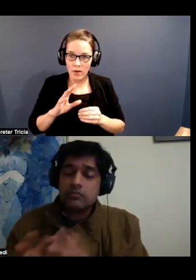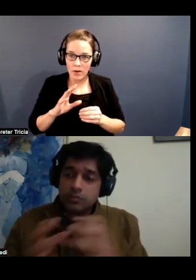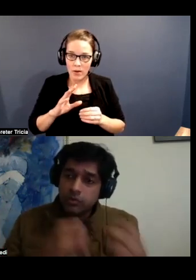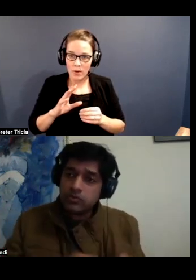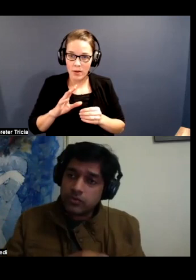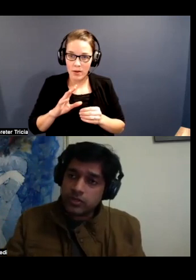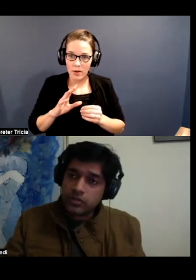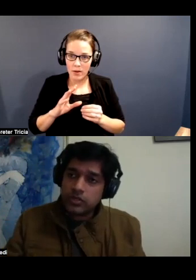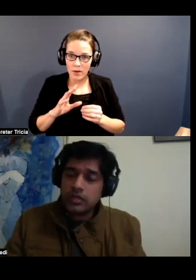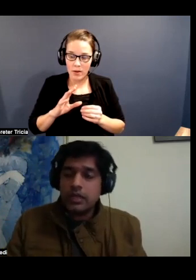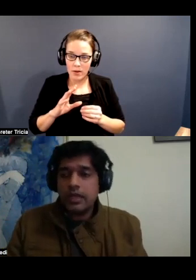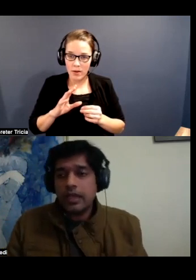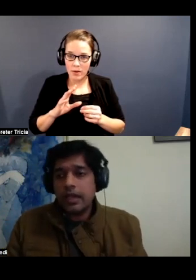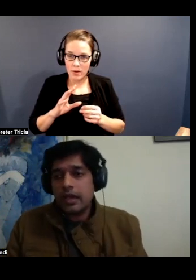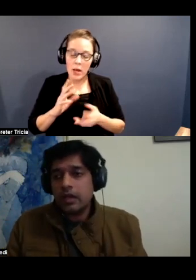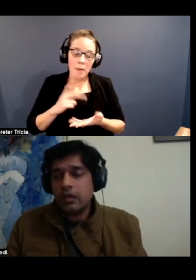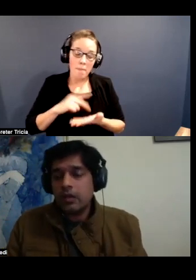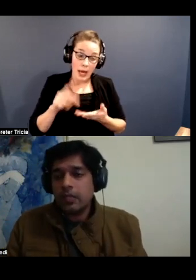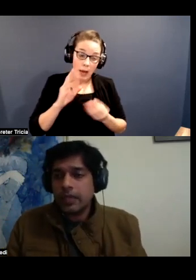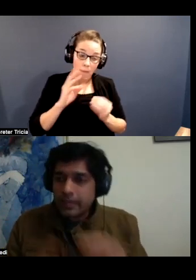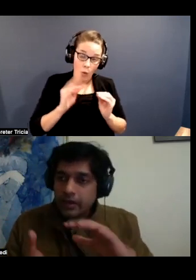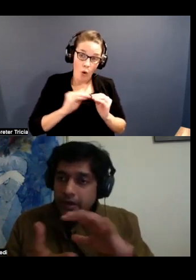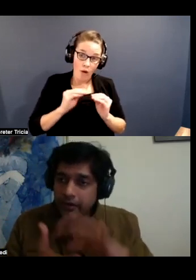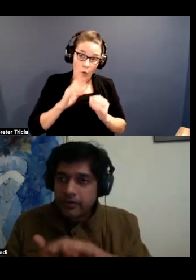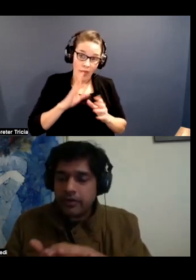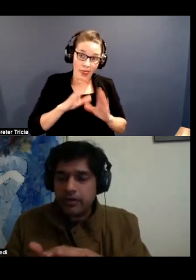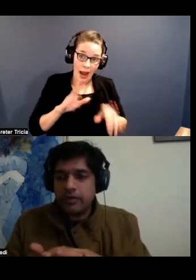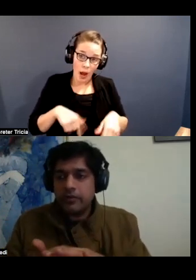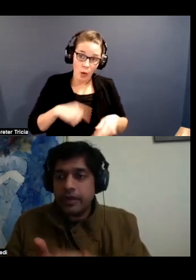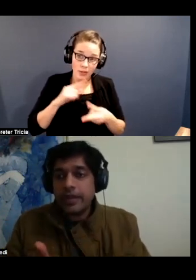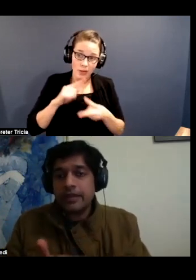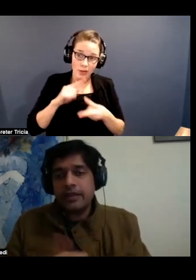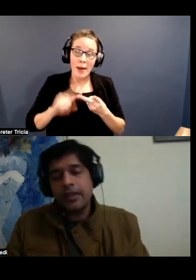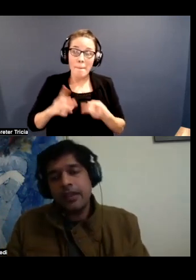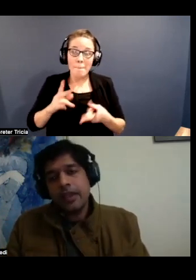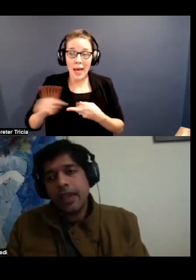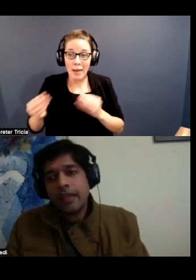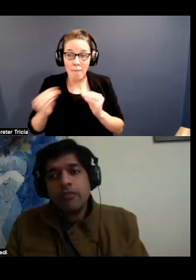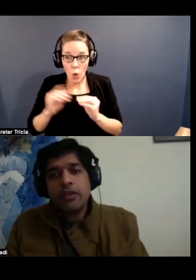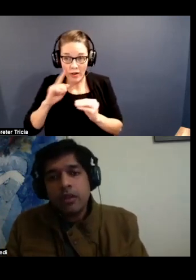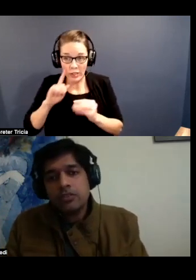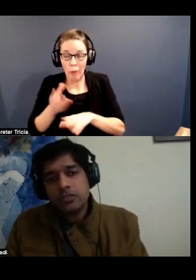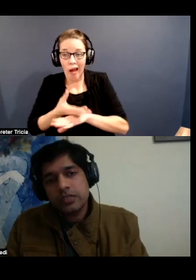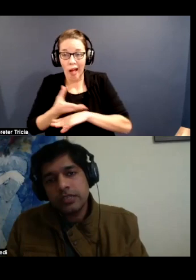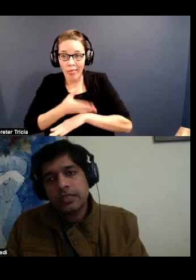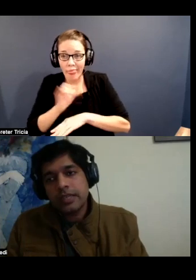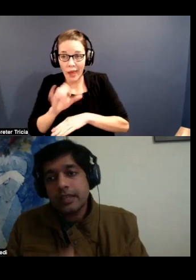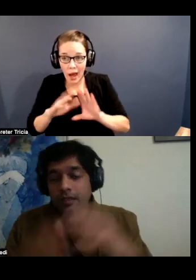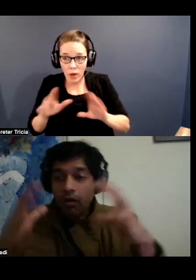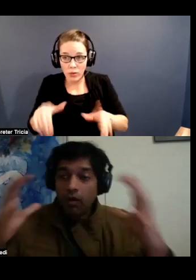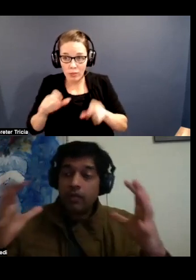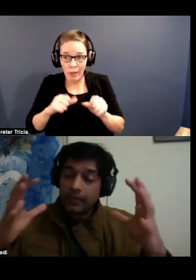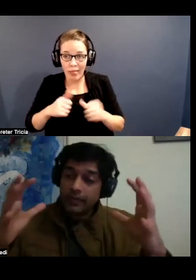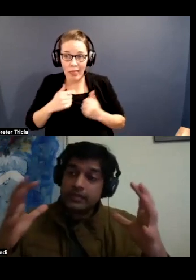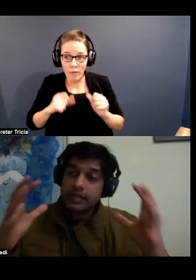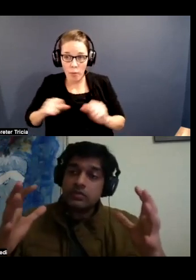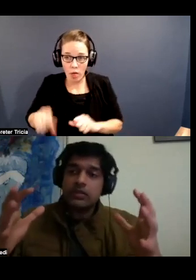with poor structure again, they are related. And we also see that all these houses are